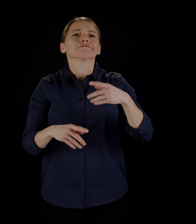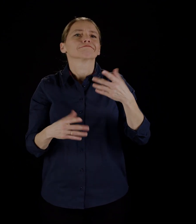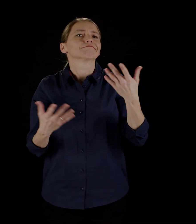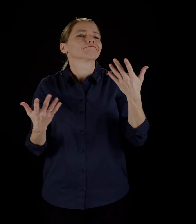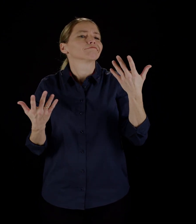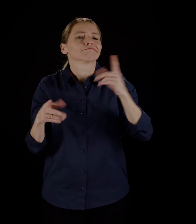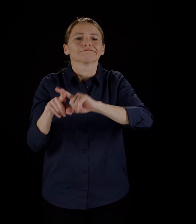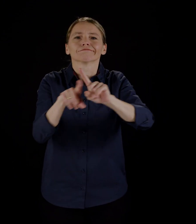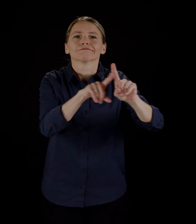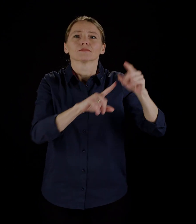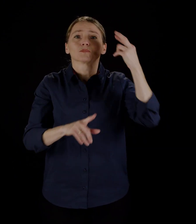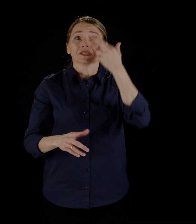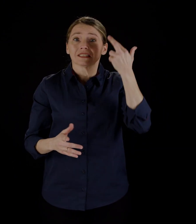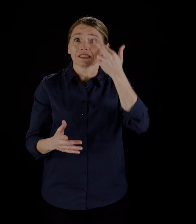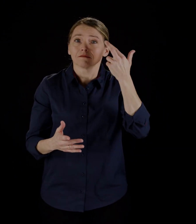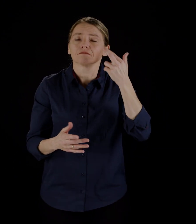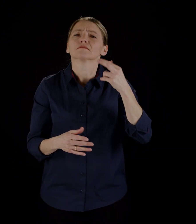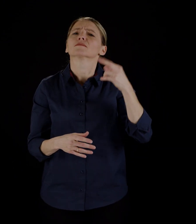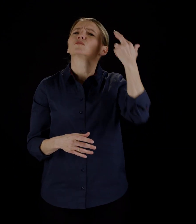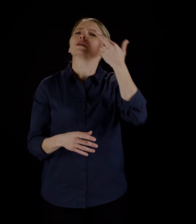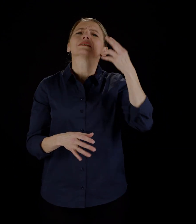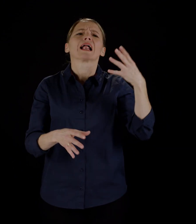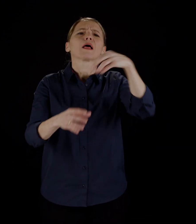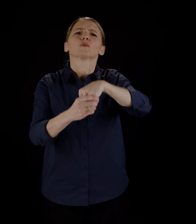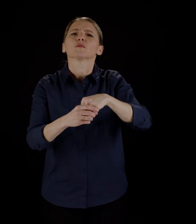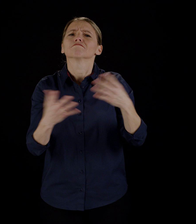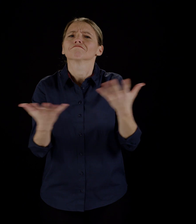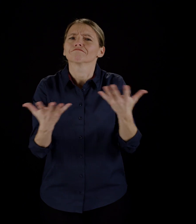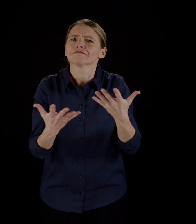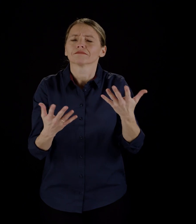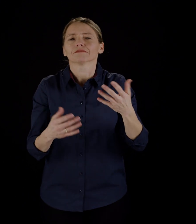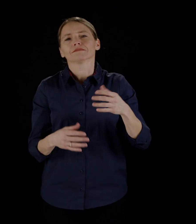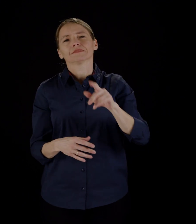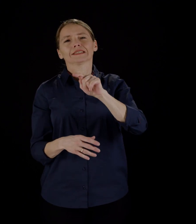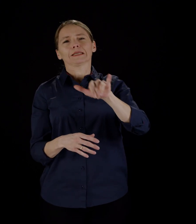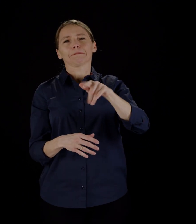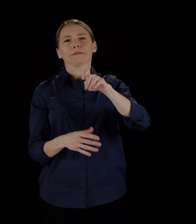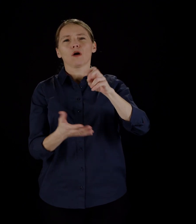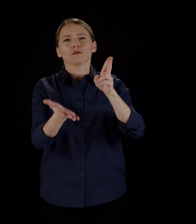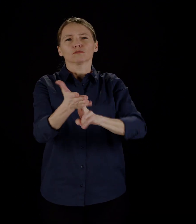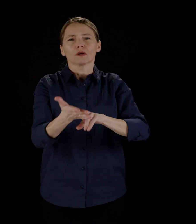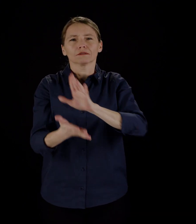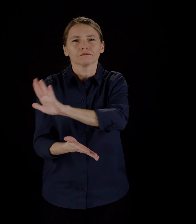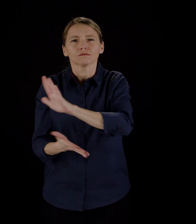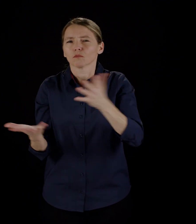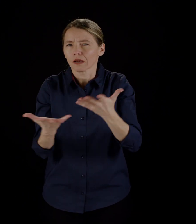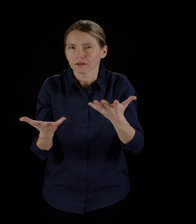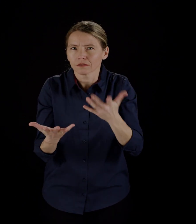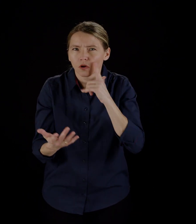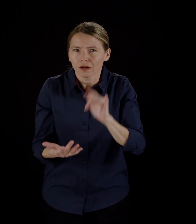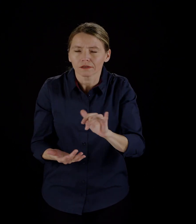how much of the commitment period is remaining, and whether a device was subsidized at activation.